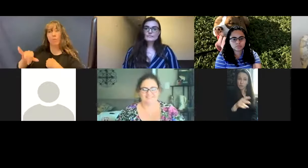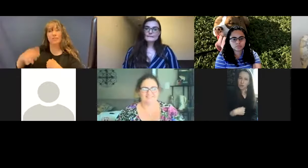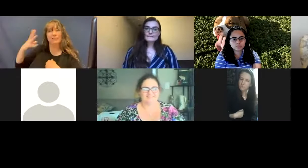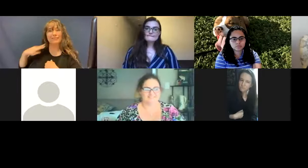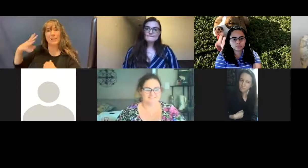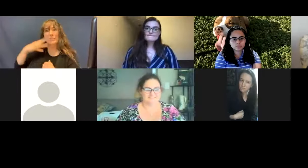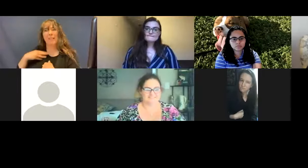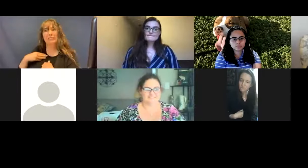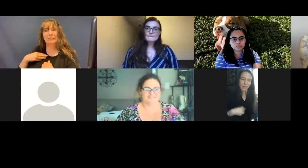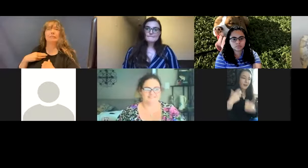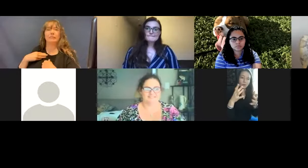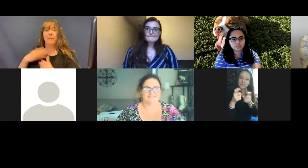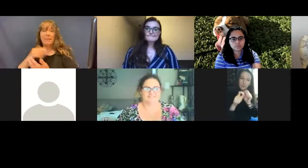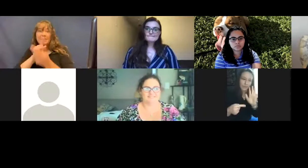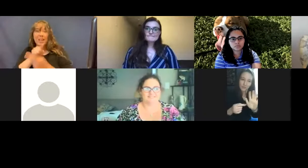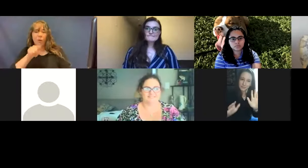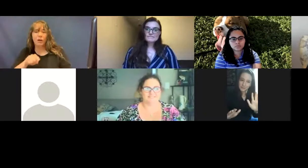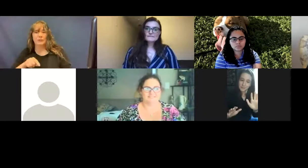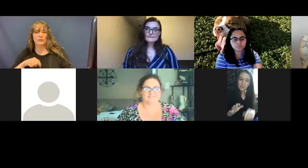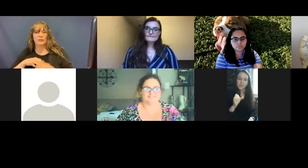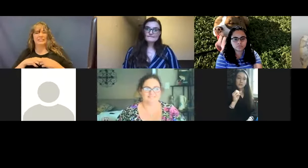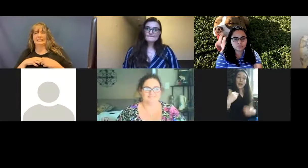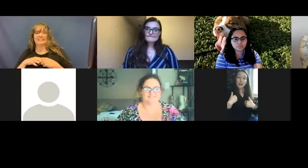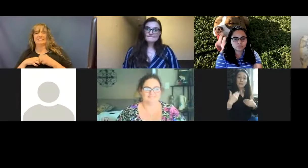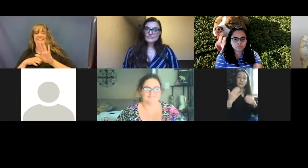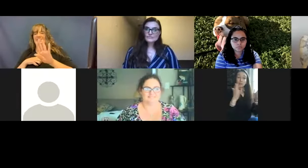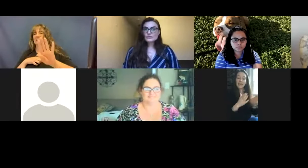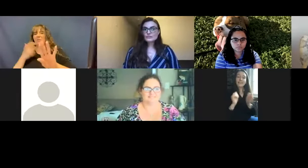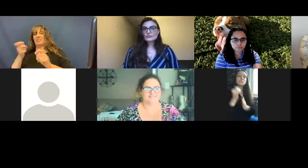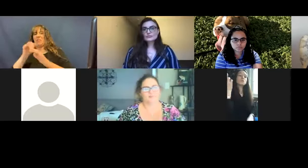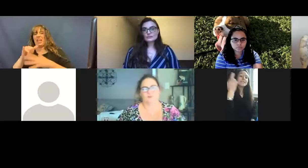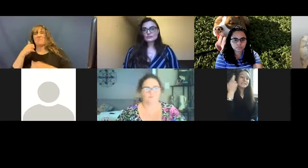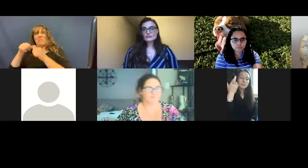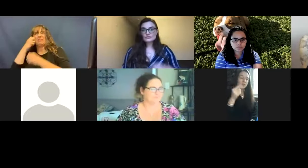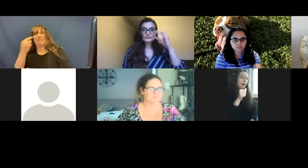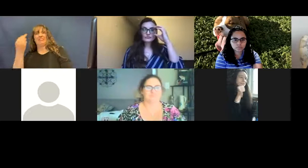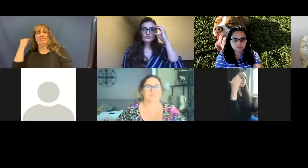and go, I don't want to deal with this. So having a plan that's reasonable. I didn't